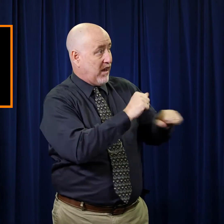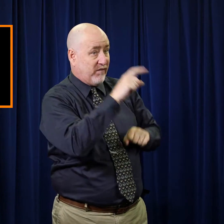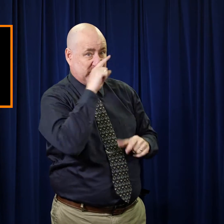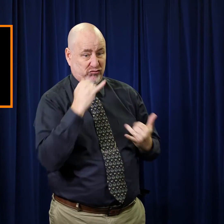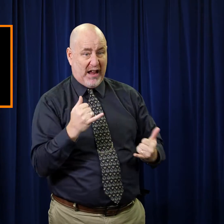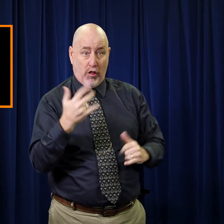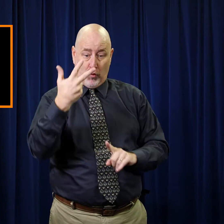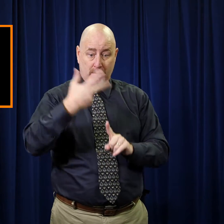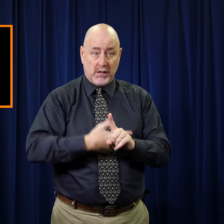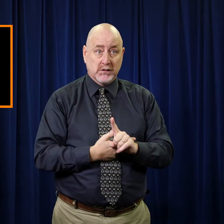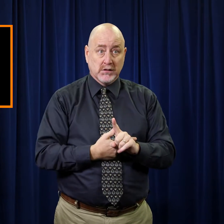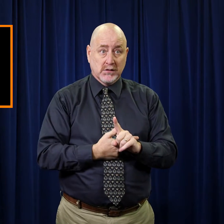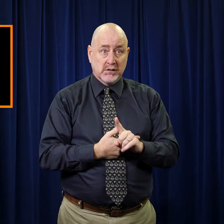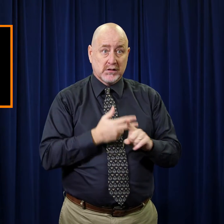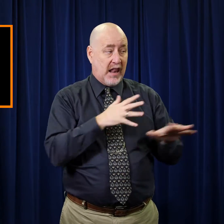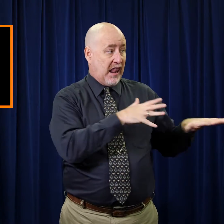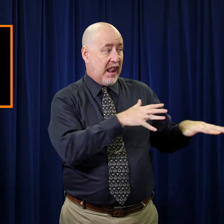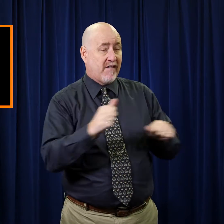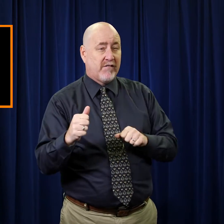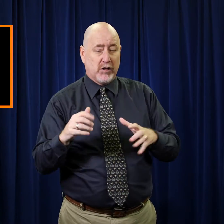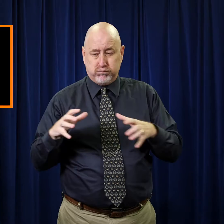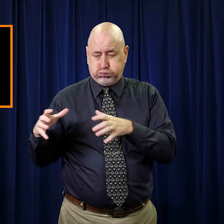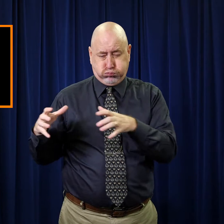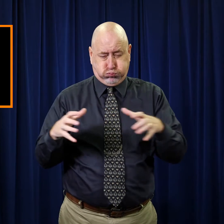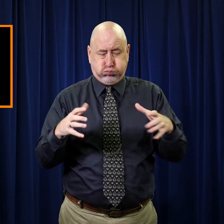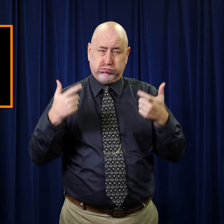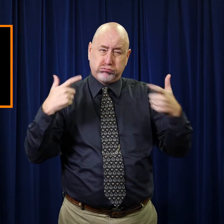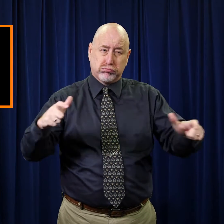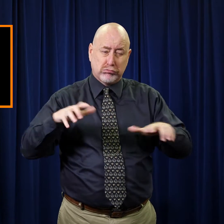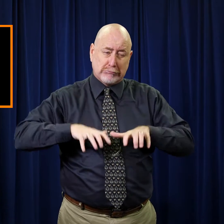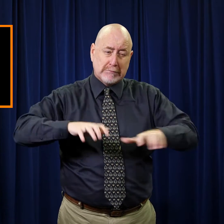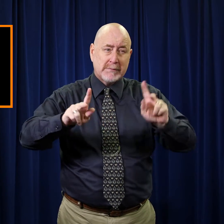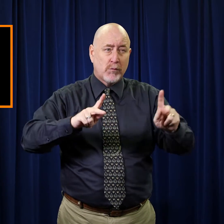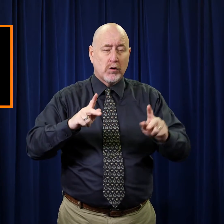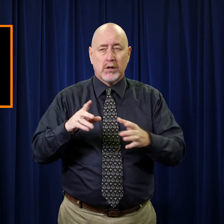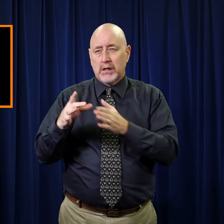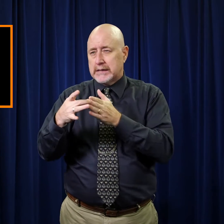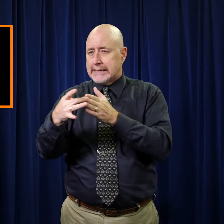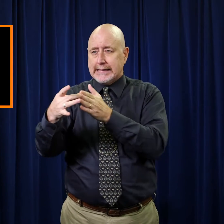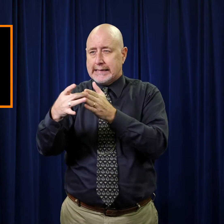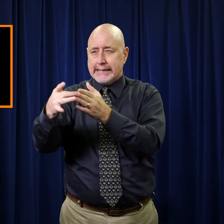since leaving Egypt—three months. This massive group of people is on a trek